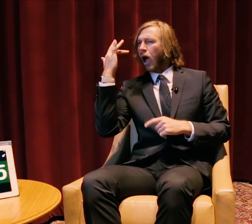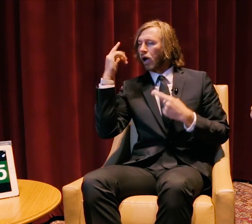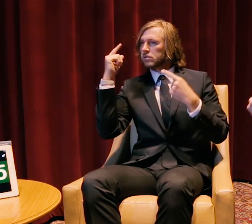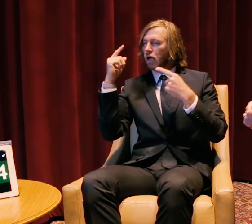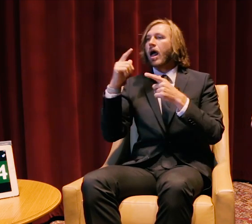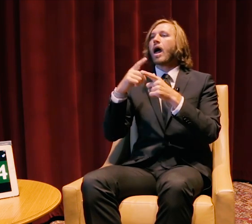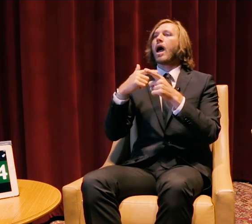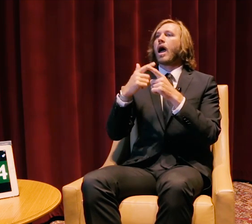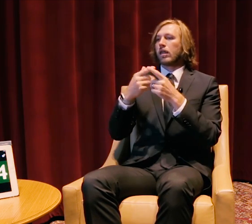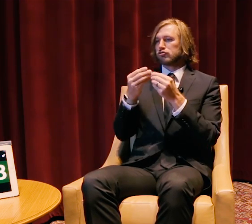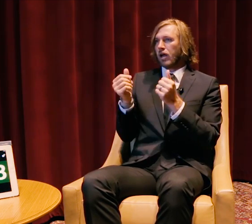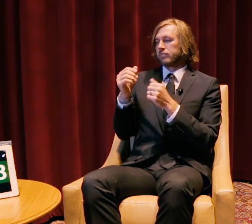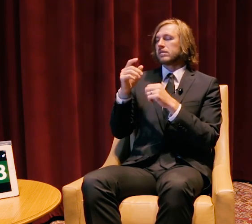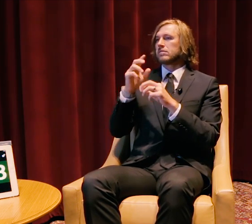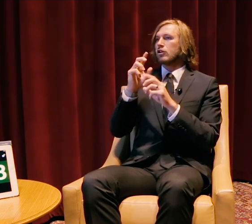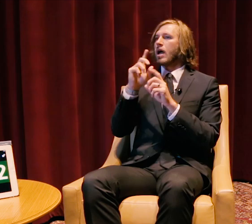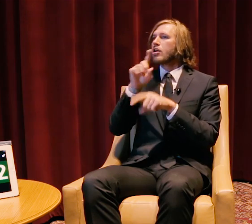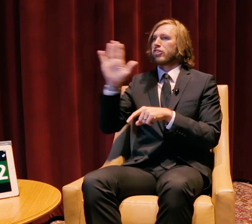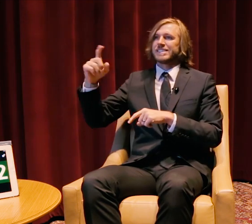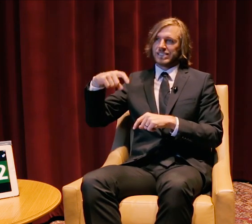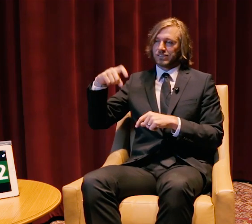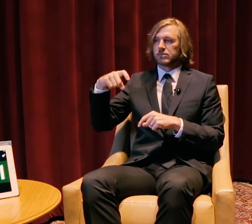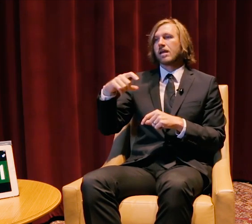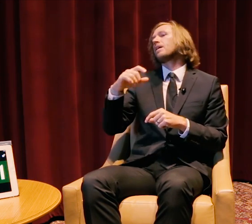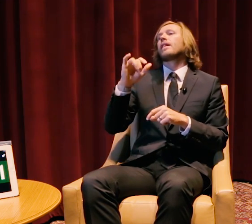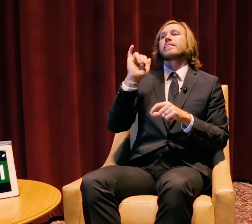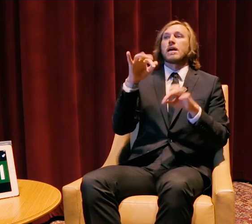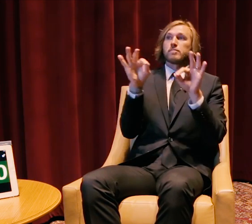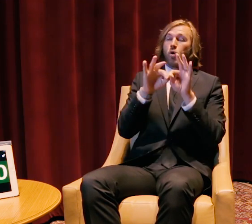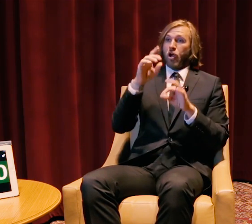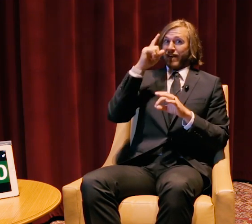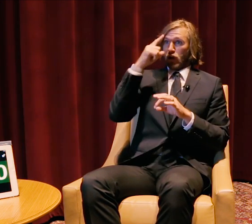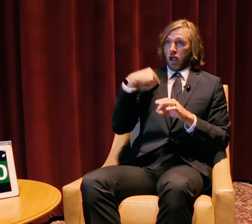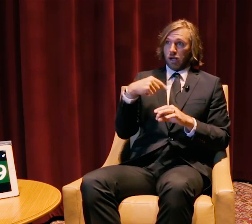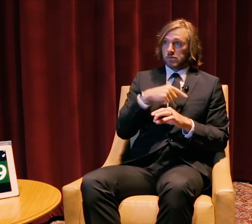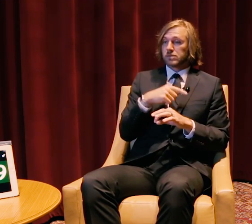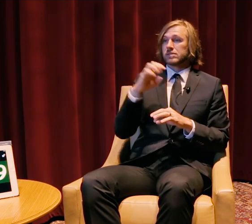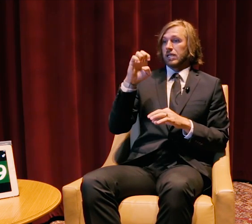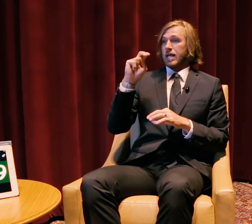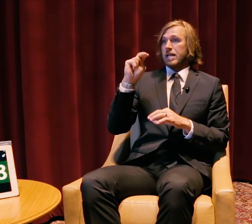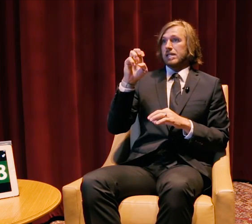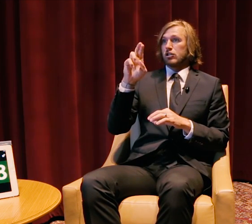and then let's address their needs. And that's very important, so for us, for Enercom,